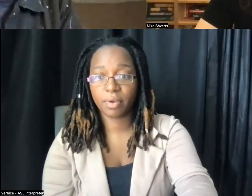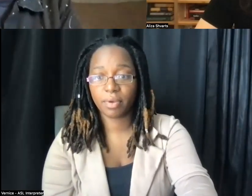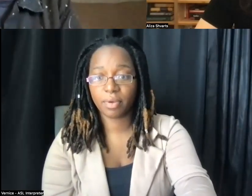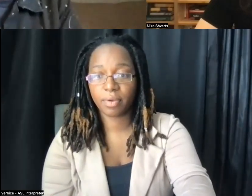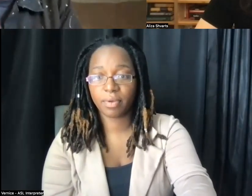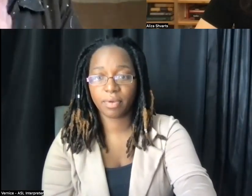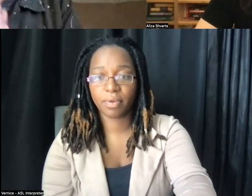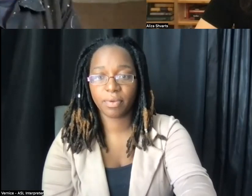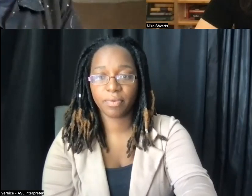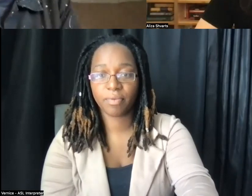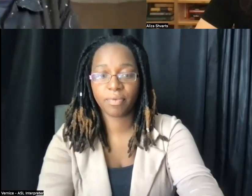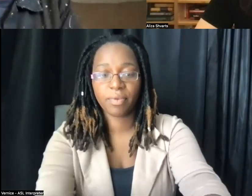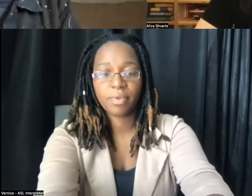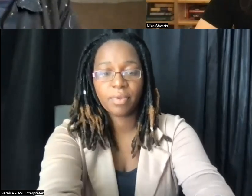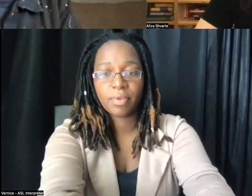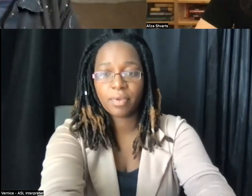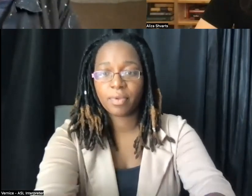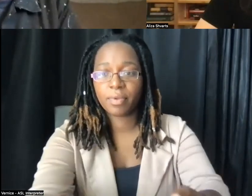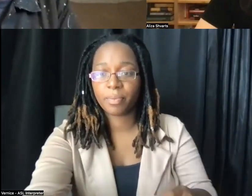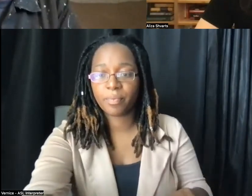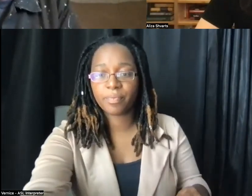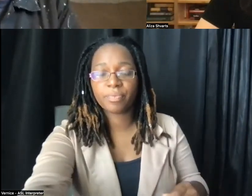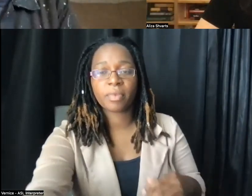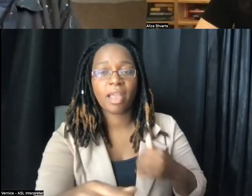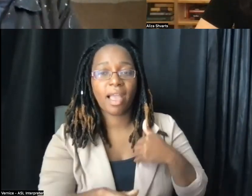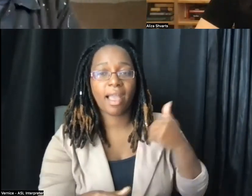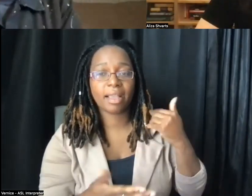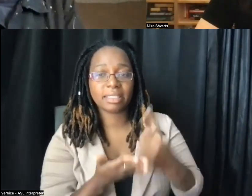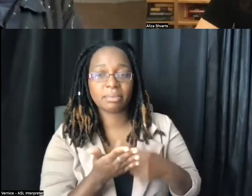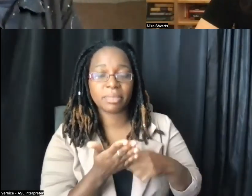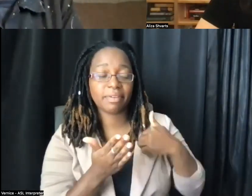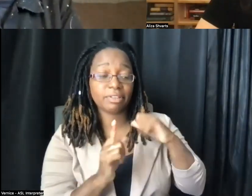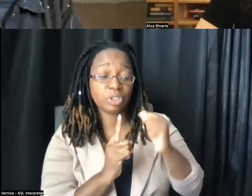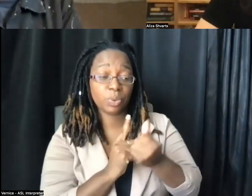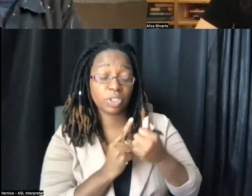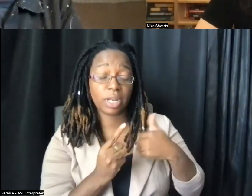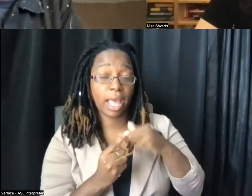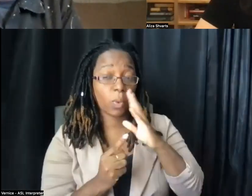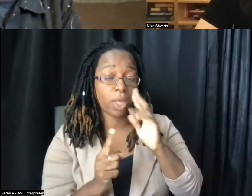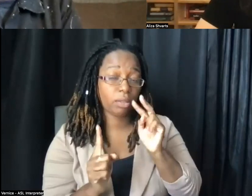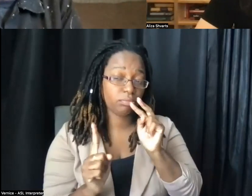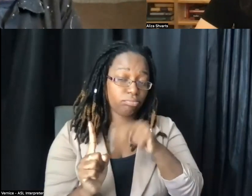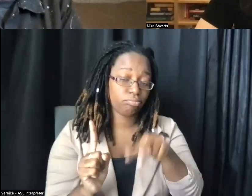and I am often in situations where I form snap judgments of people. And then I realize that,